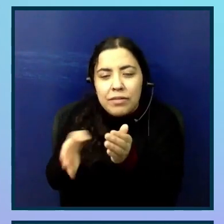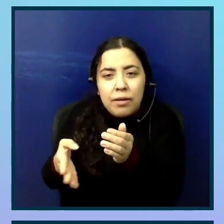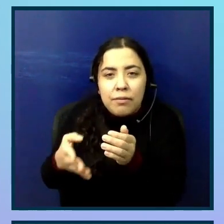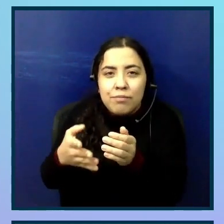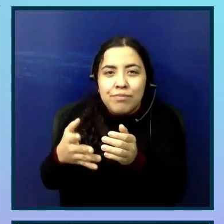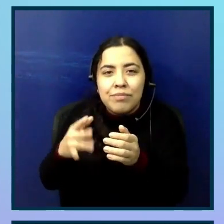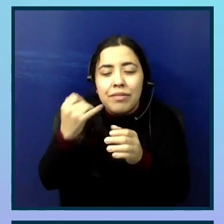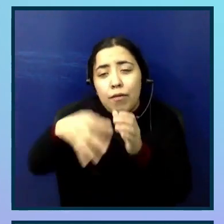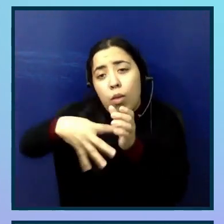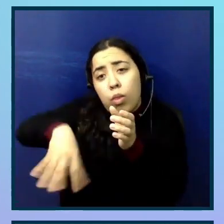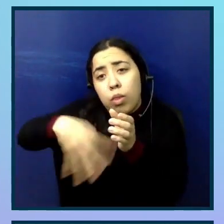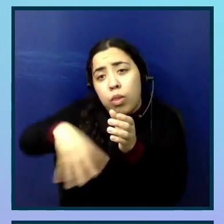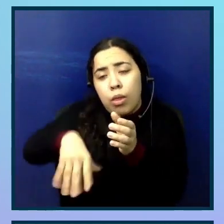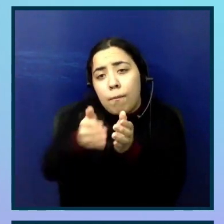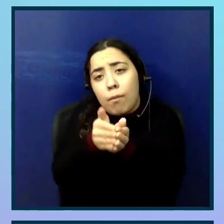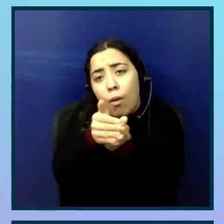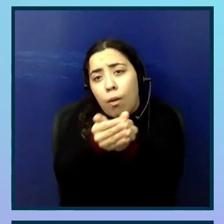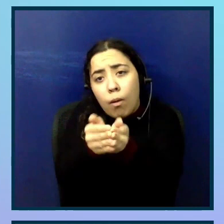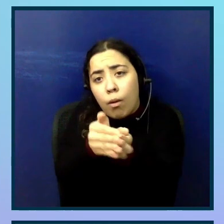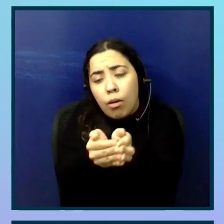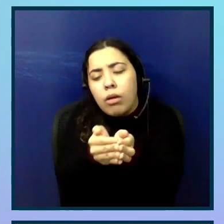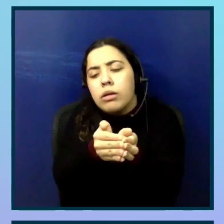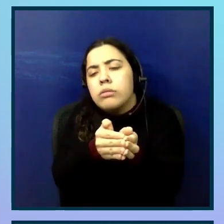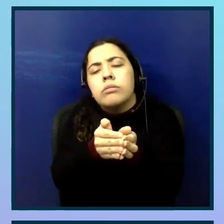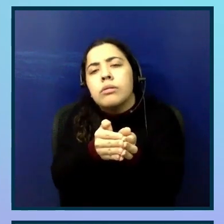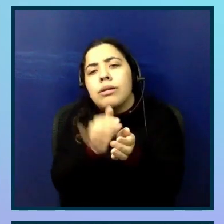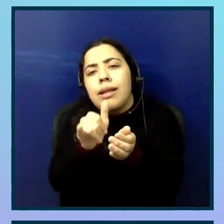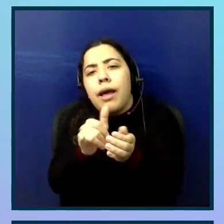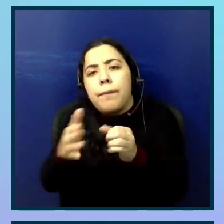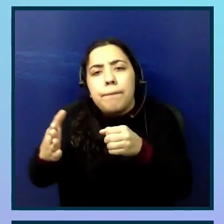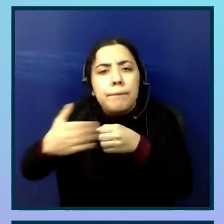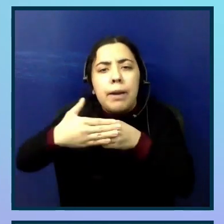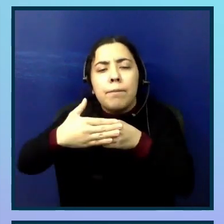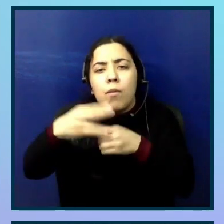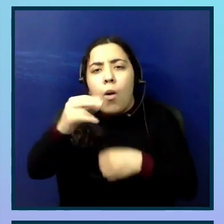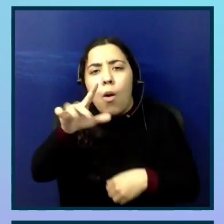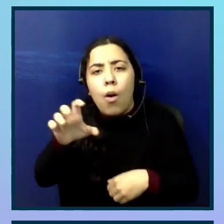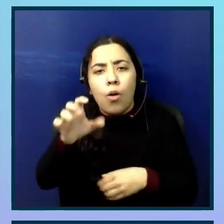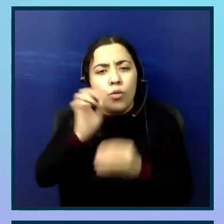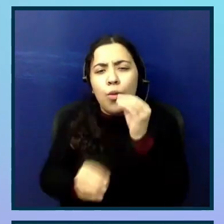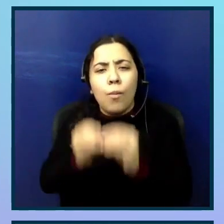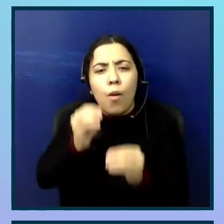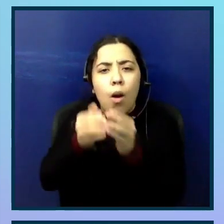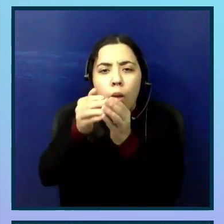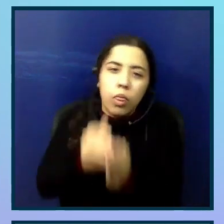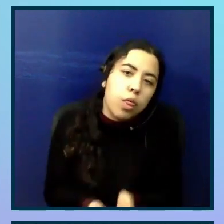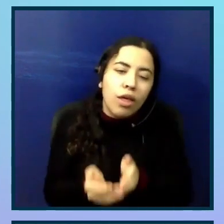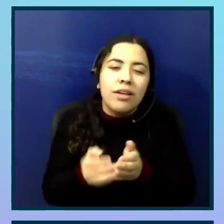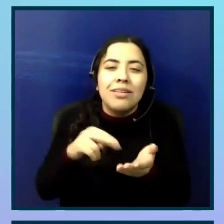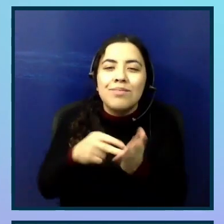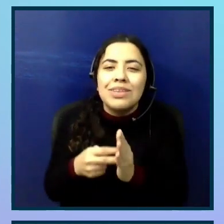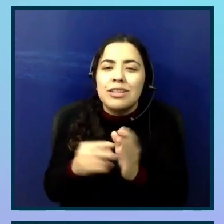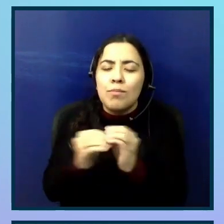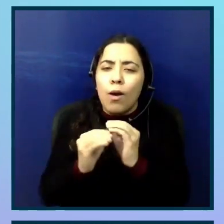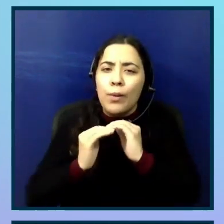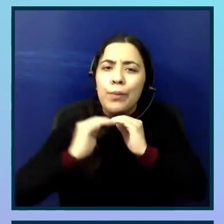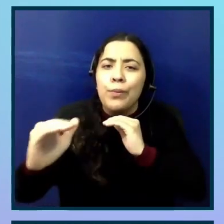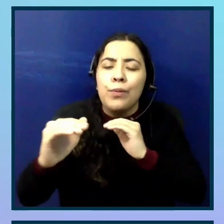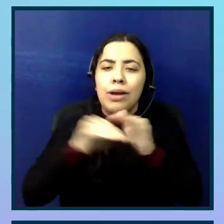And that meant making some changes to how we include accessibility in the development process to begin with. Slide please.